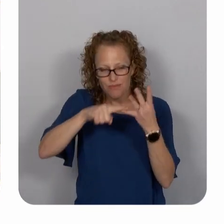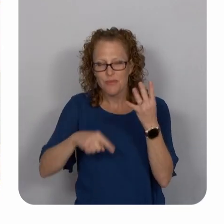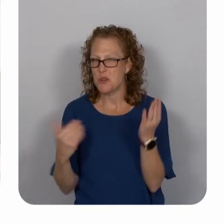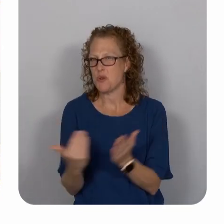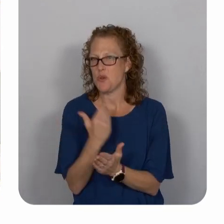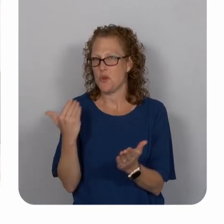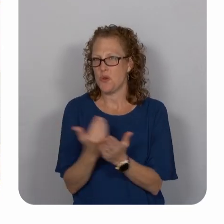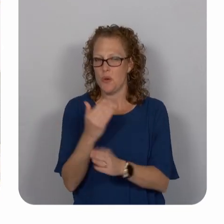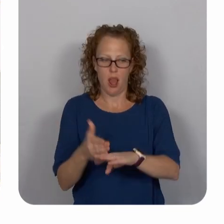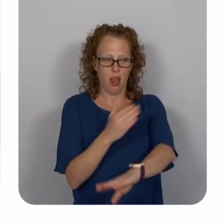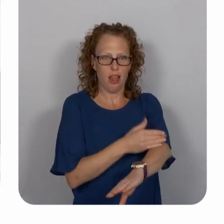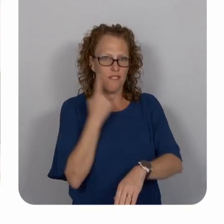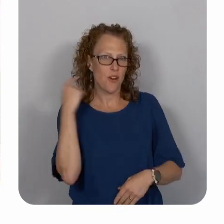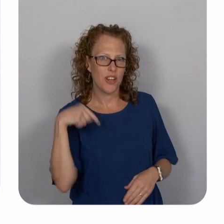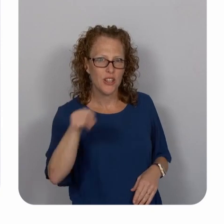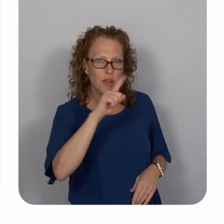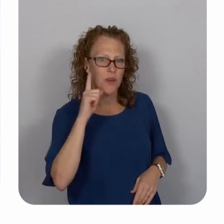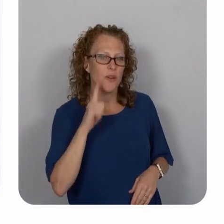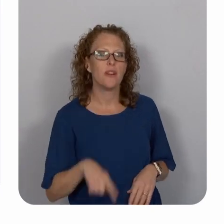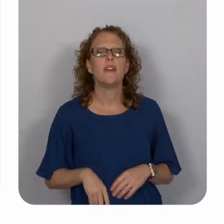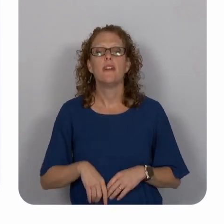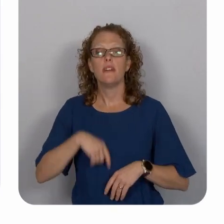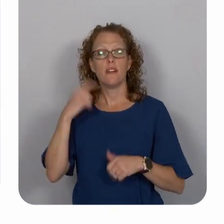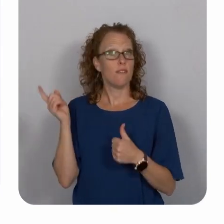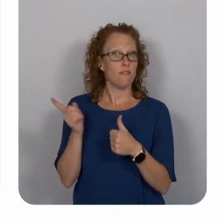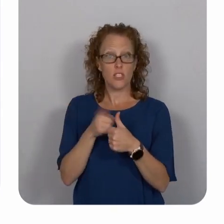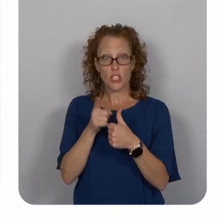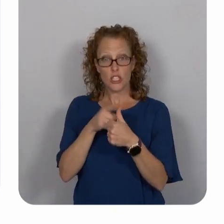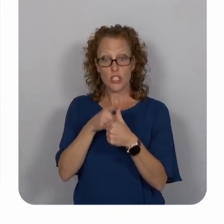Number one. In partnership with Unity,